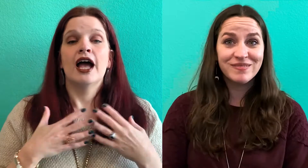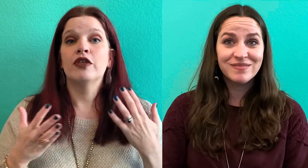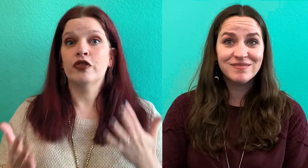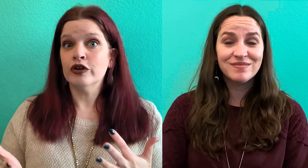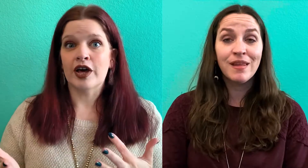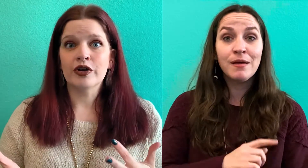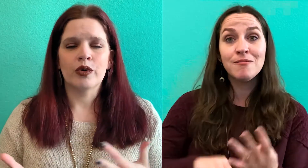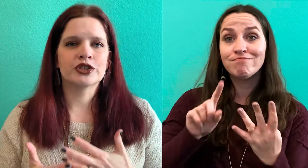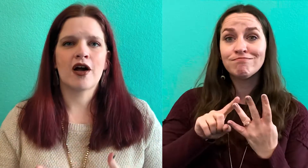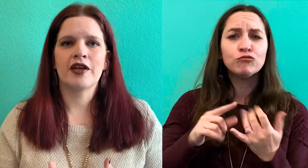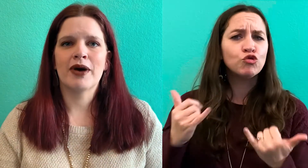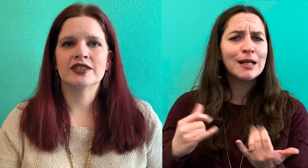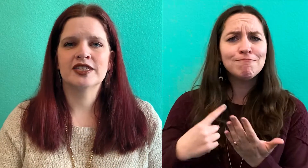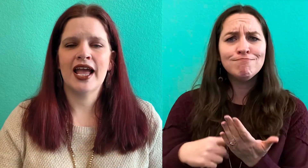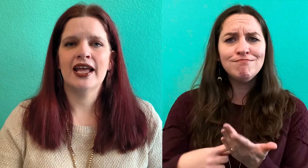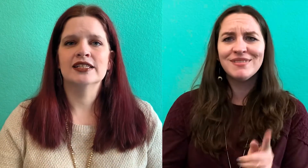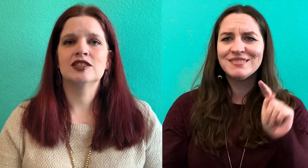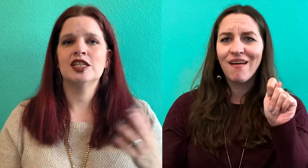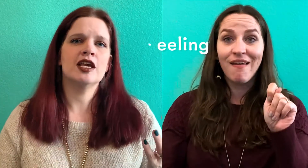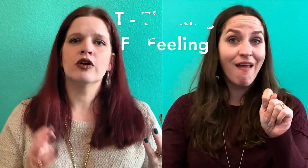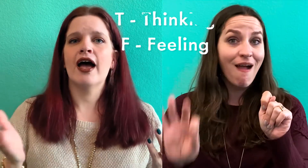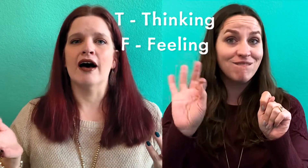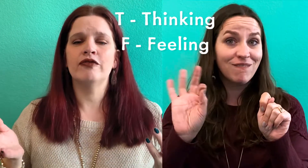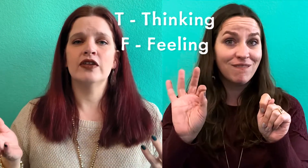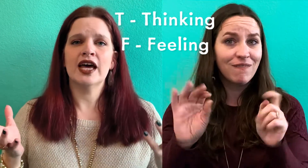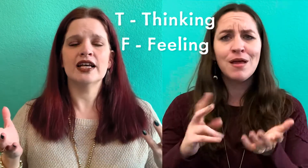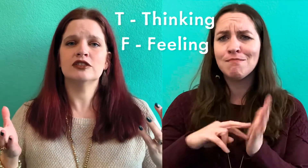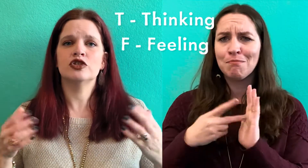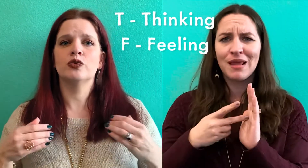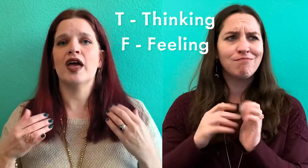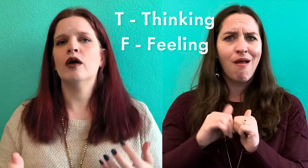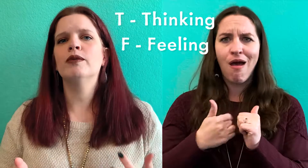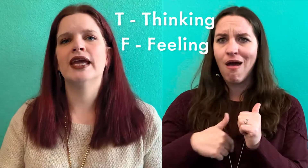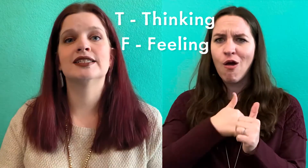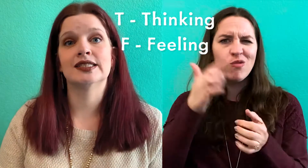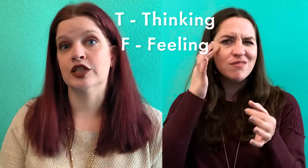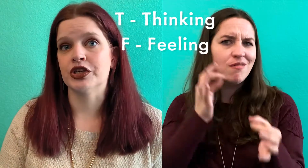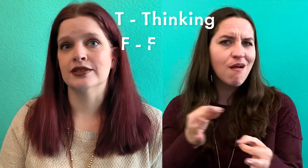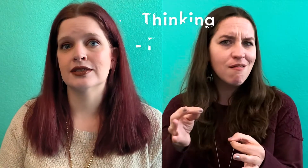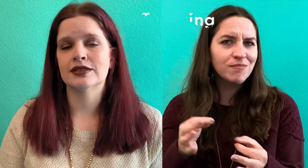And the third letter, what we're talking about today is T or F, and that has to do with how we make decisions.